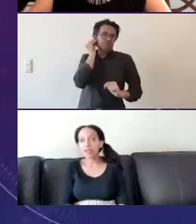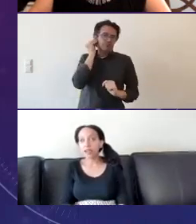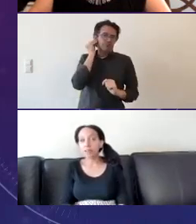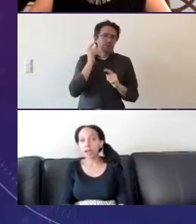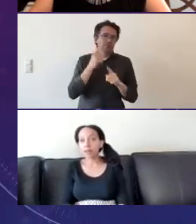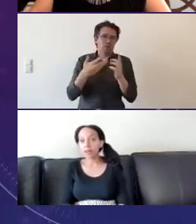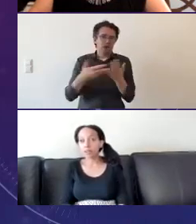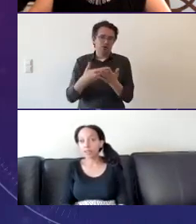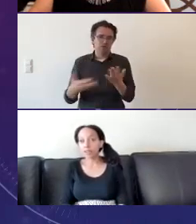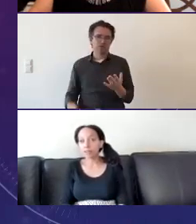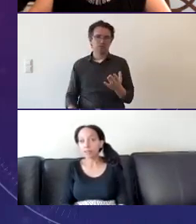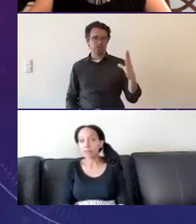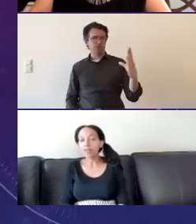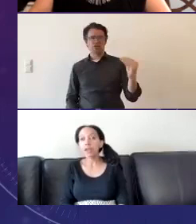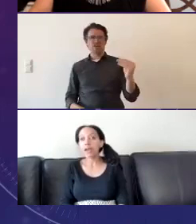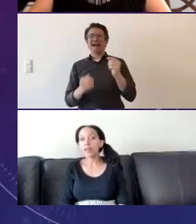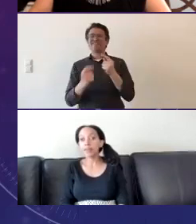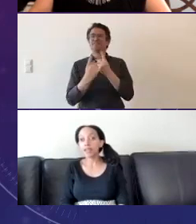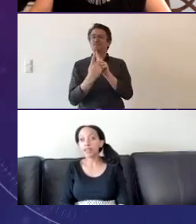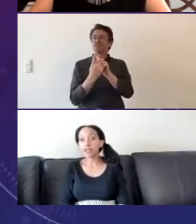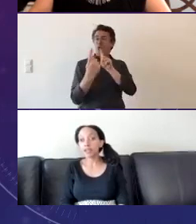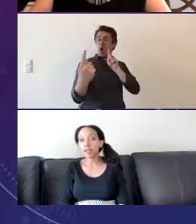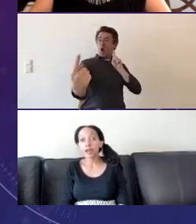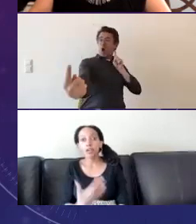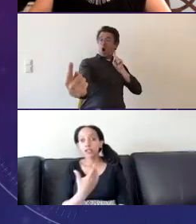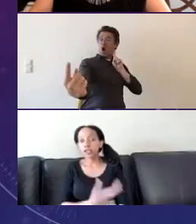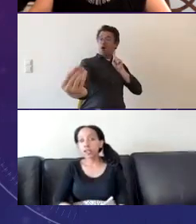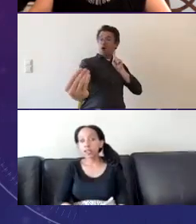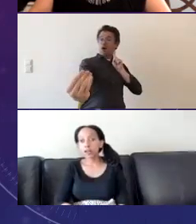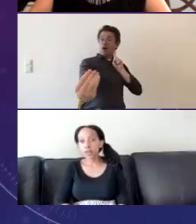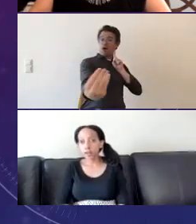deafblind person and they might do this in their